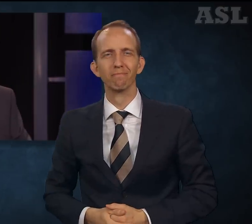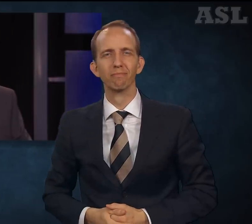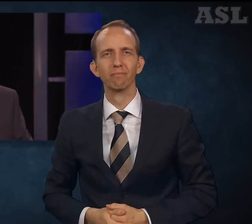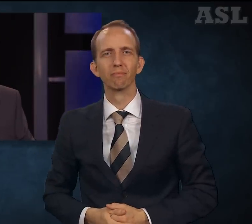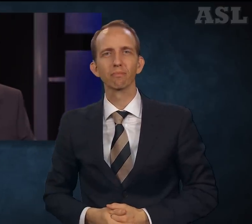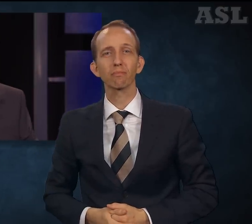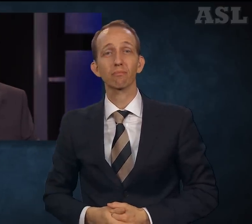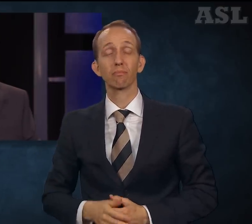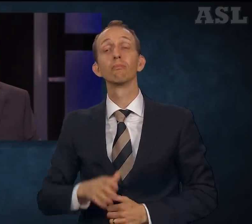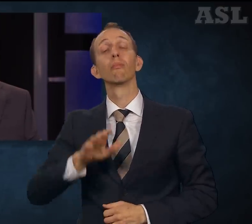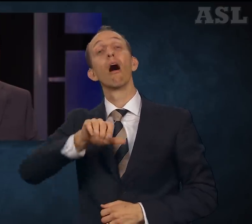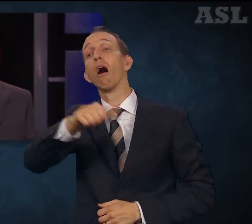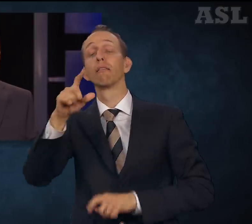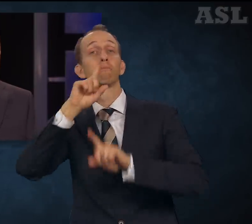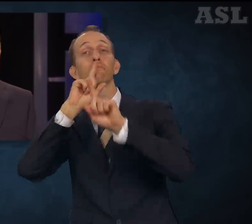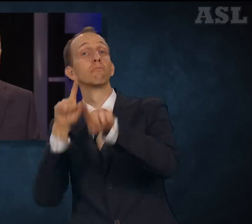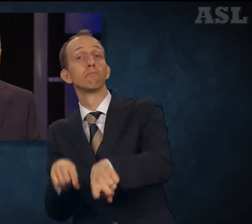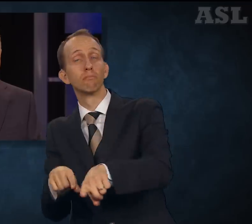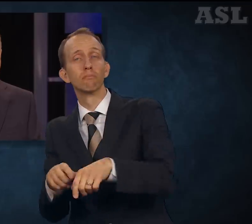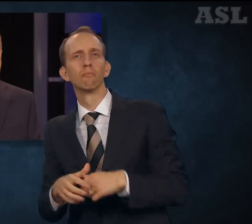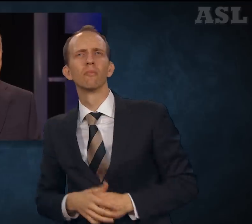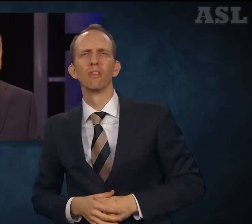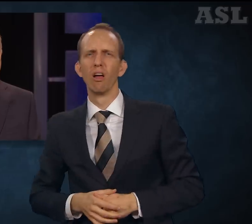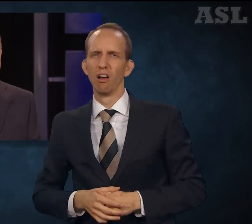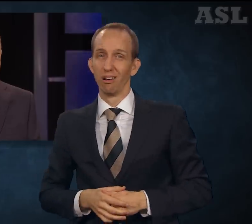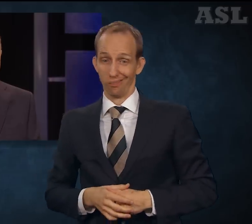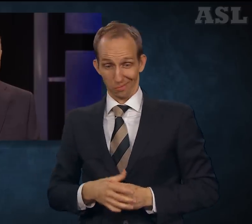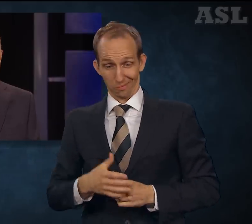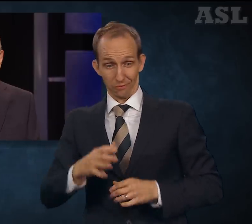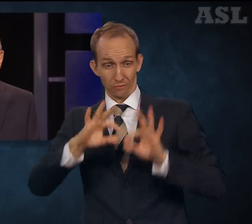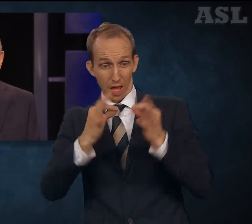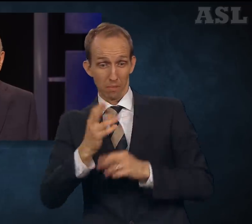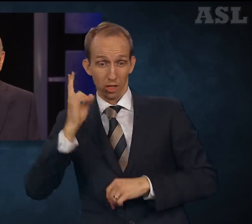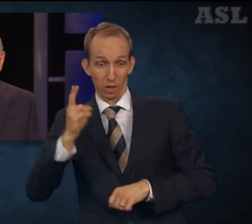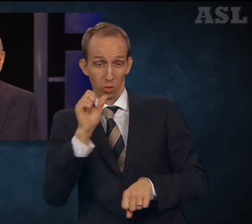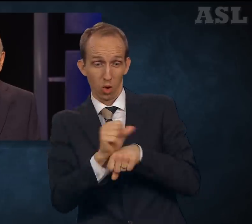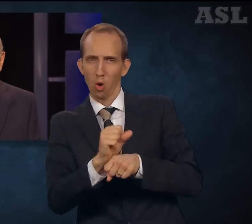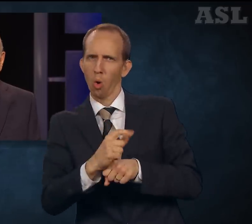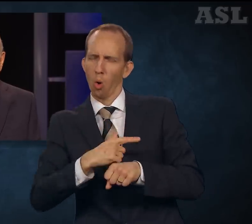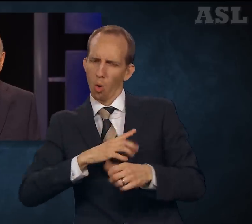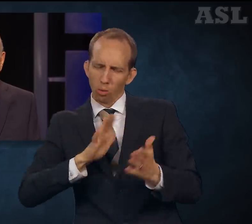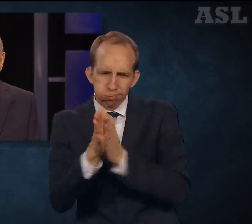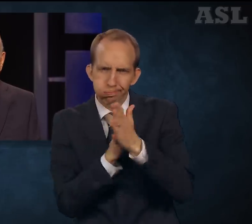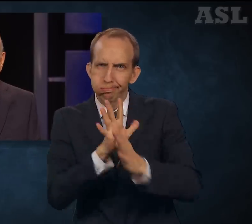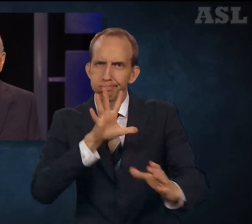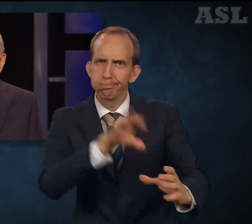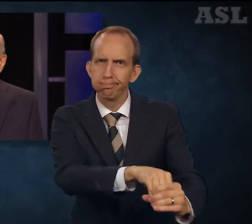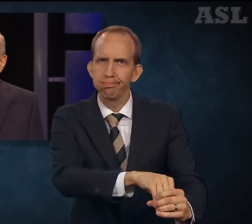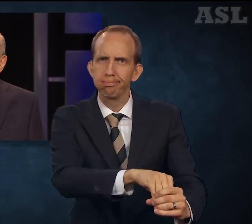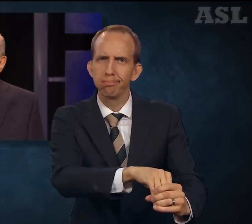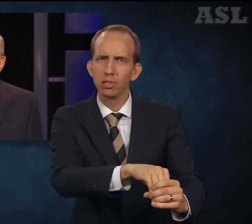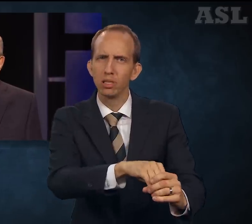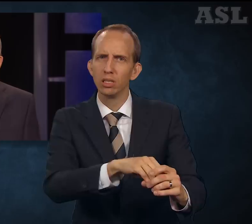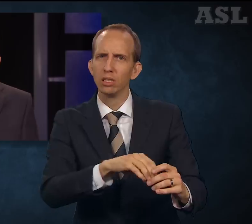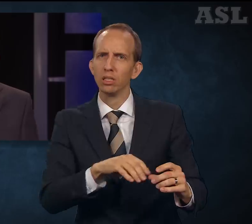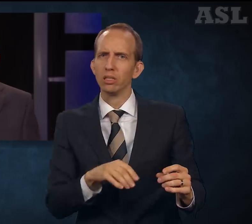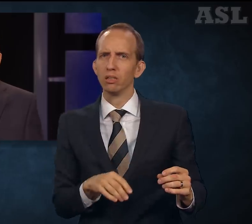THEIR ANSWERS ALSO INCLUDED: